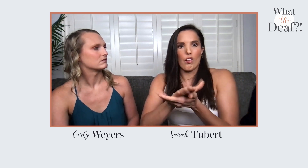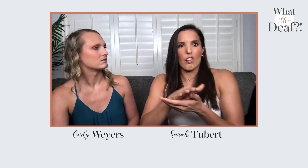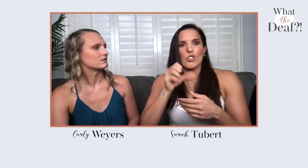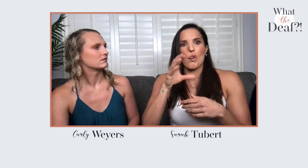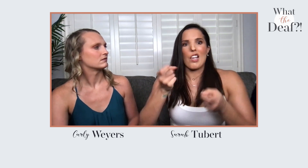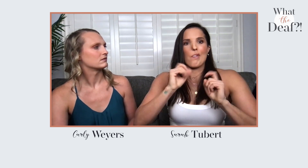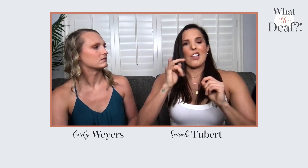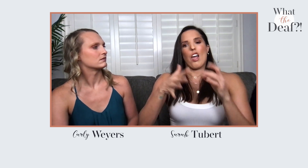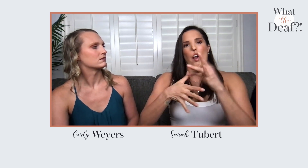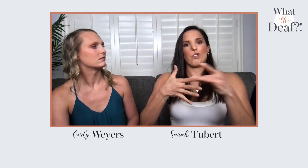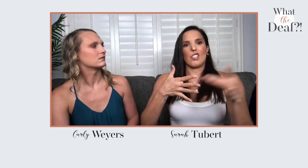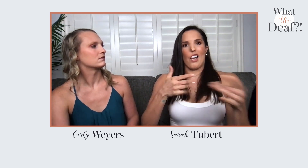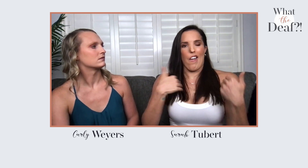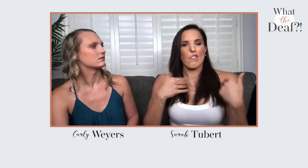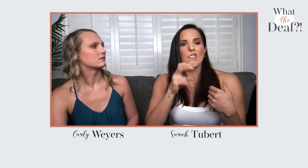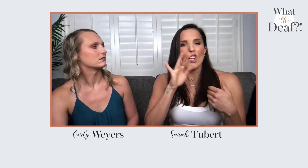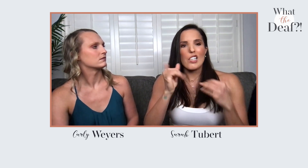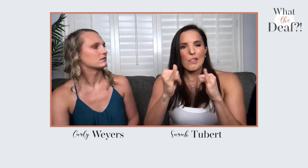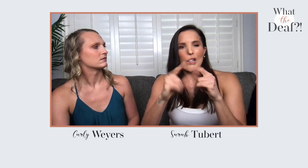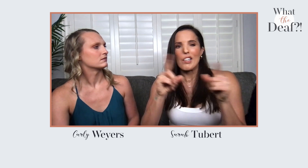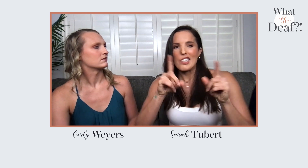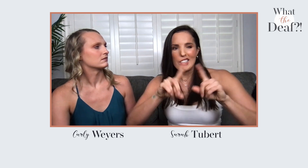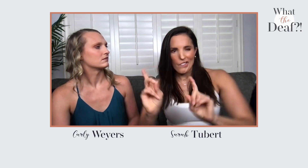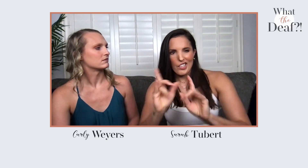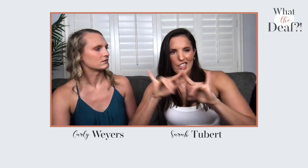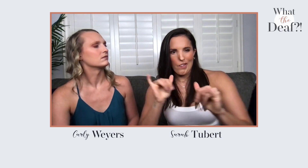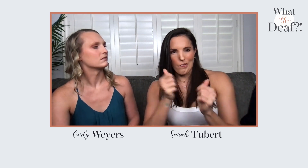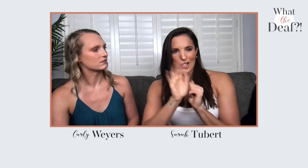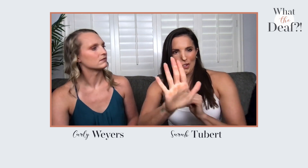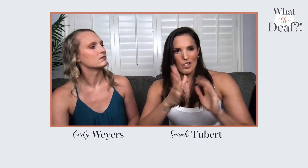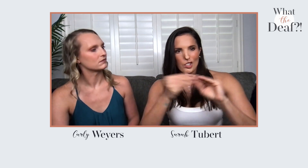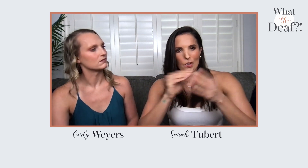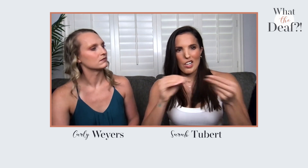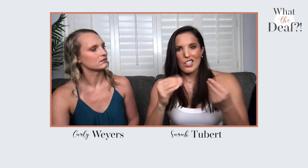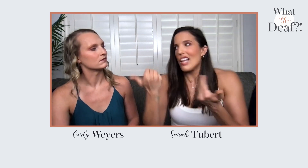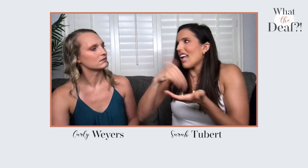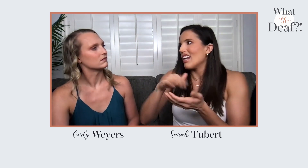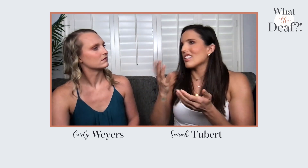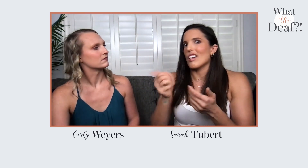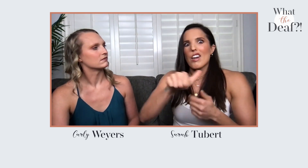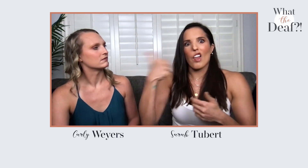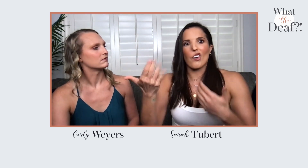So they did give me those options, which is very similar, but different at the same time with your story. And again, it's just another layer